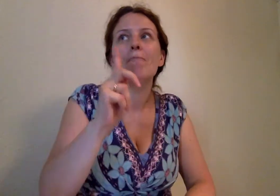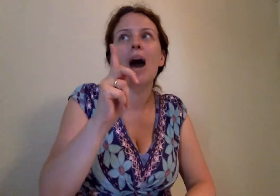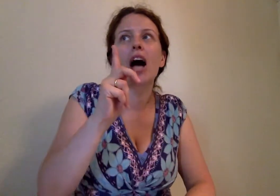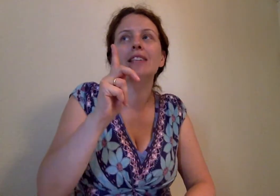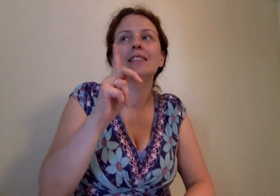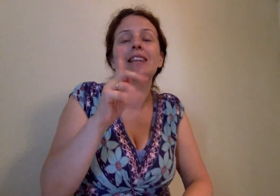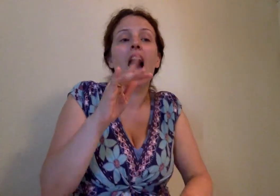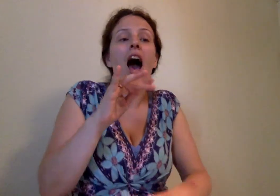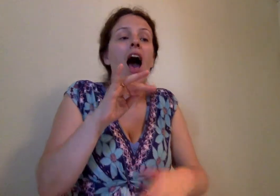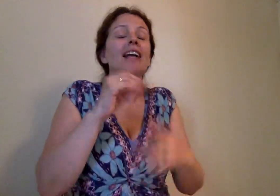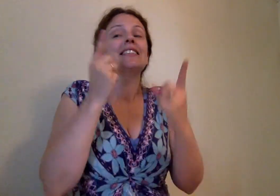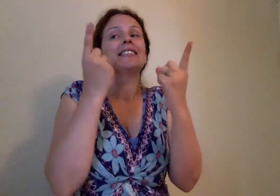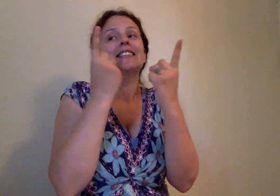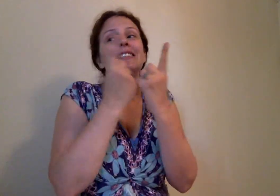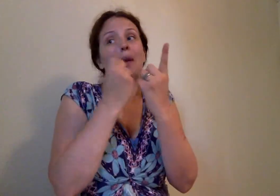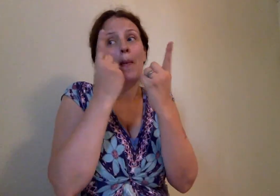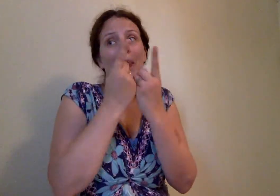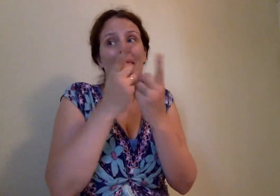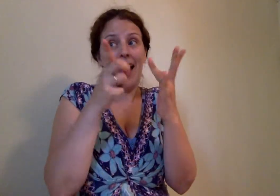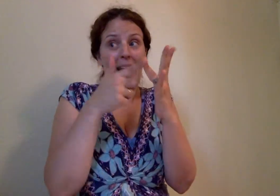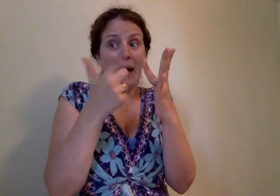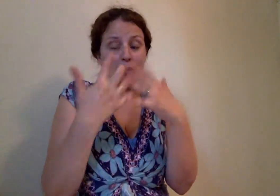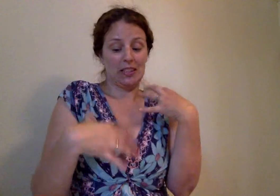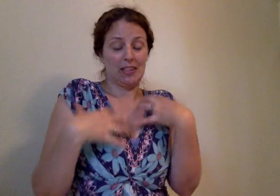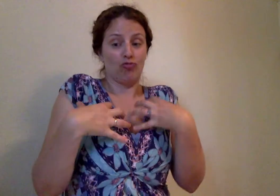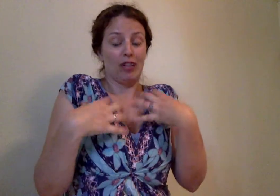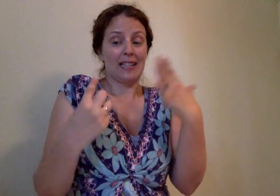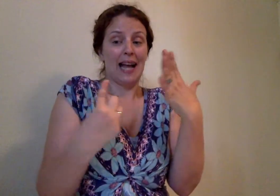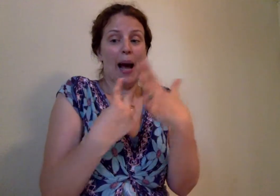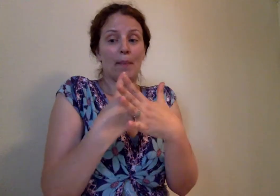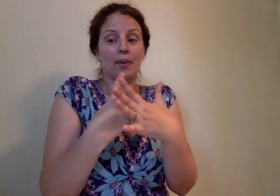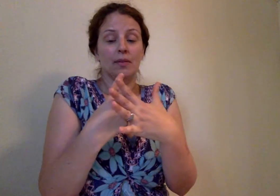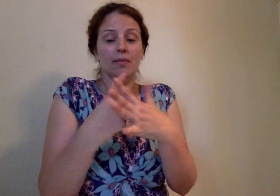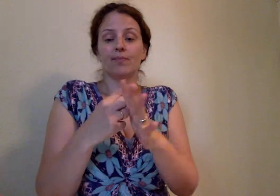But something else interesting happened...."